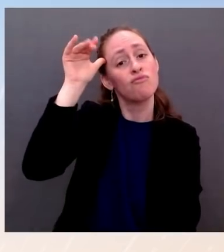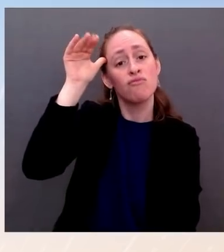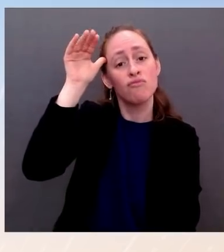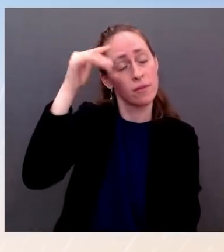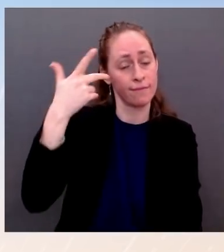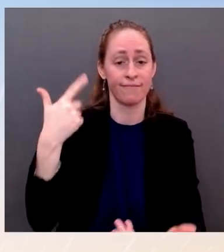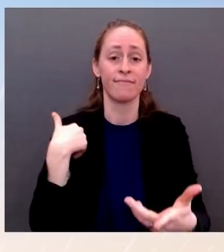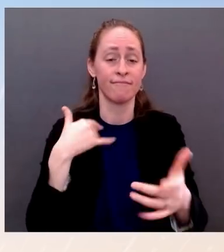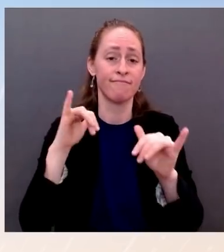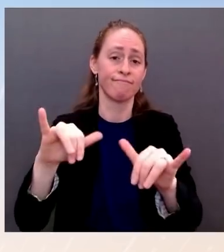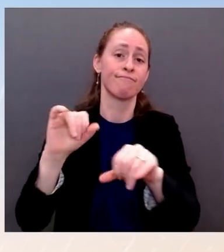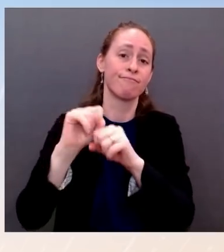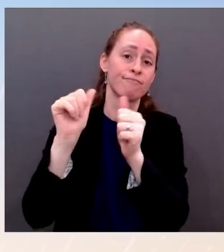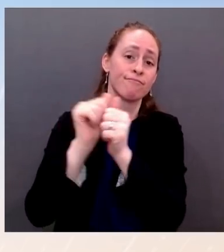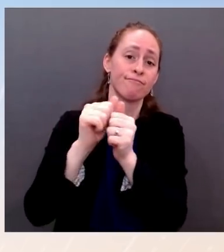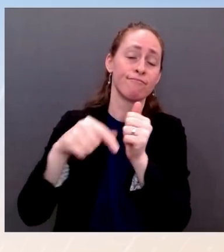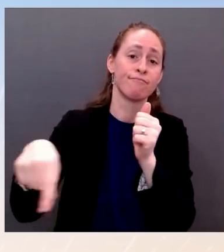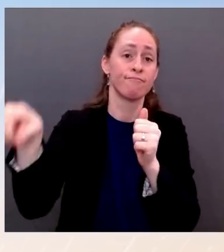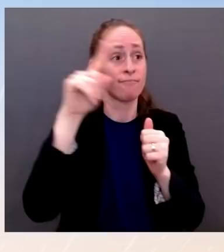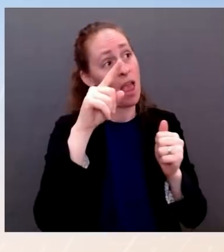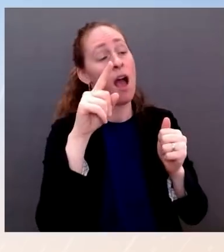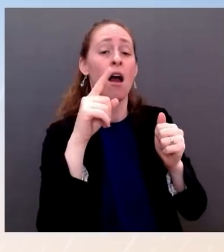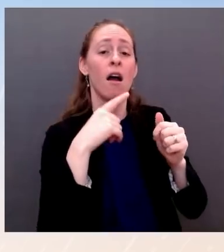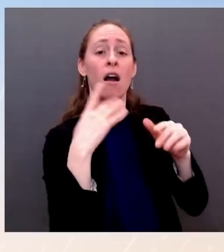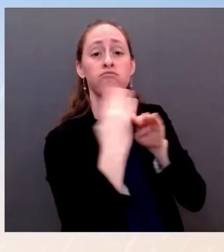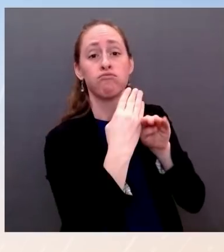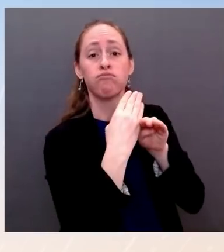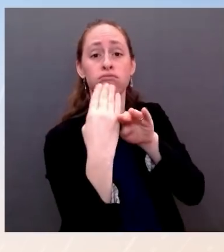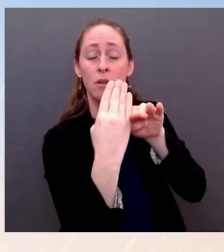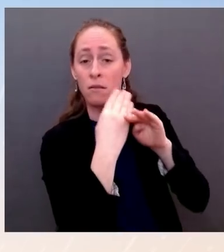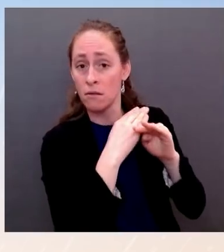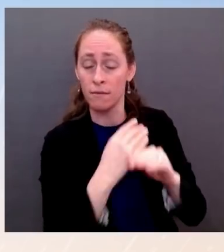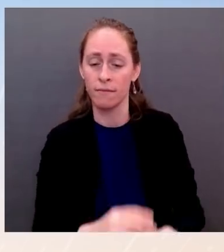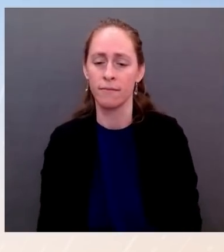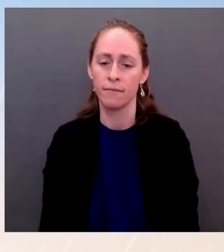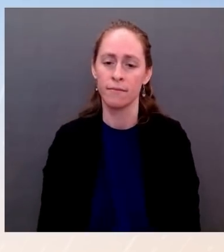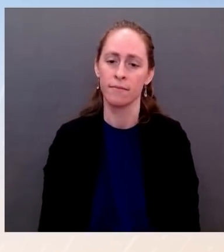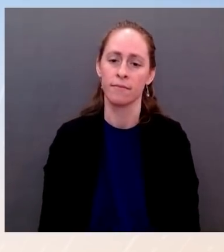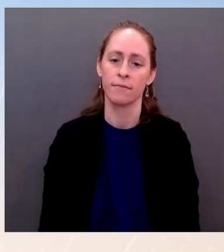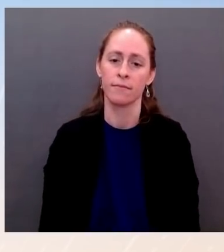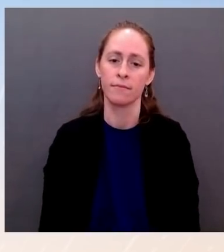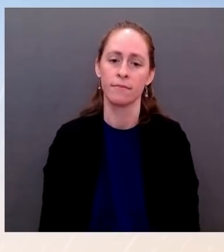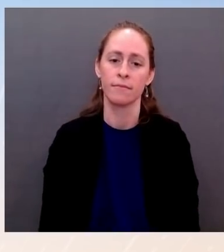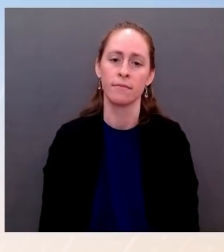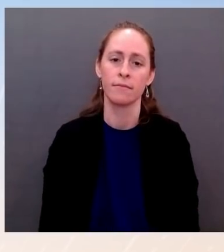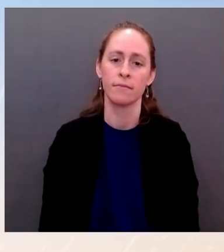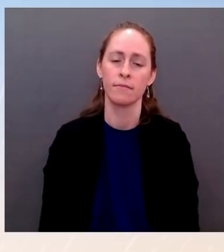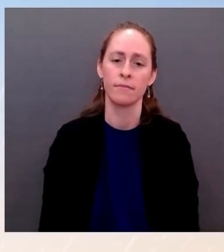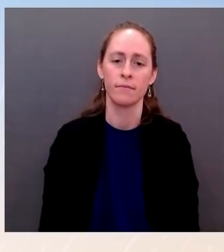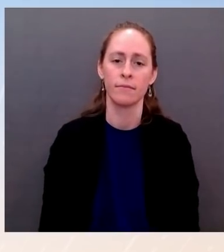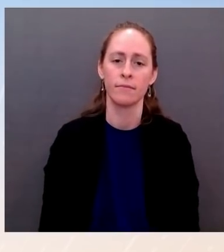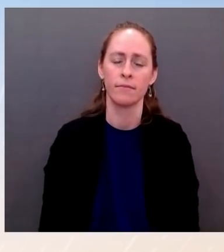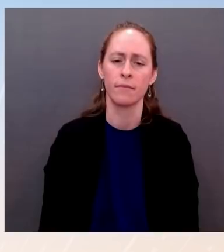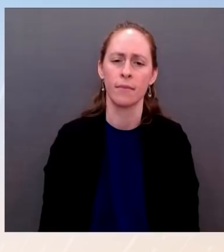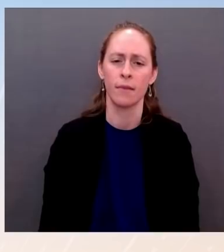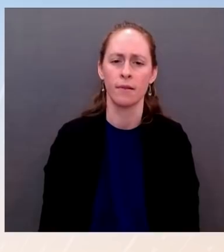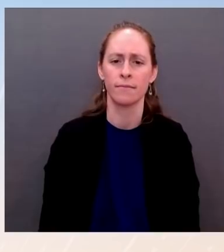that Putin has not yet made a decision -- still stands. So, I guess based on that, is it your estimate that it's more likely that an invasion could happen